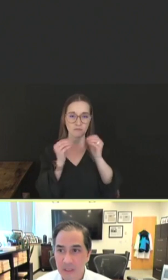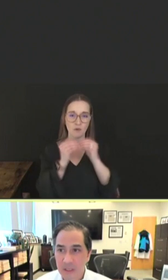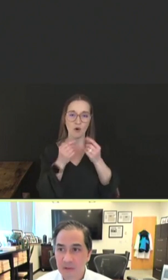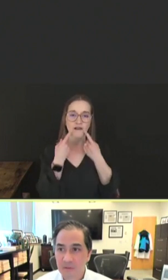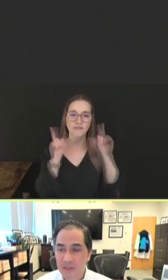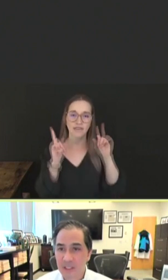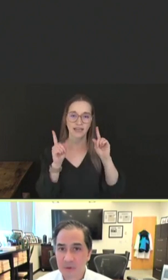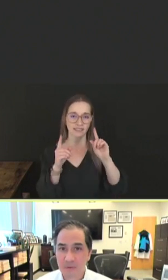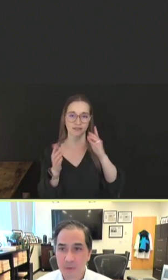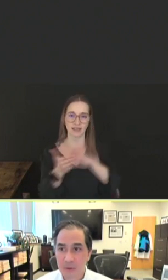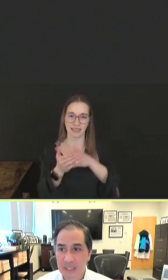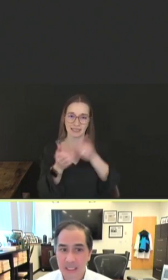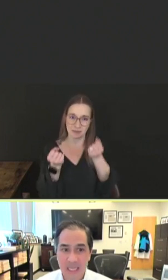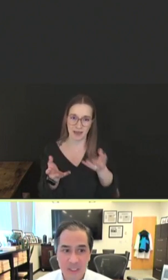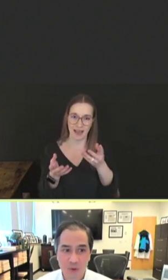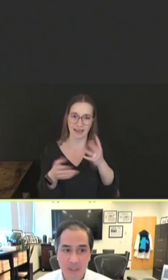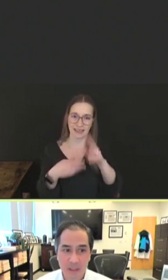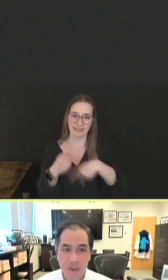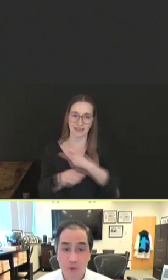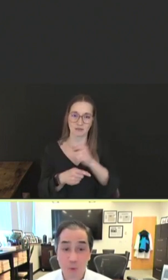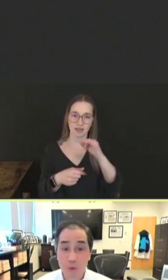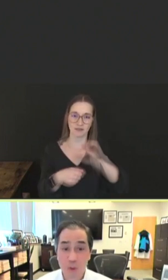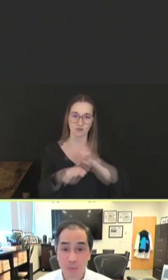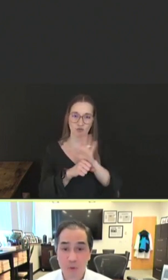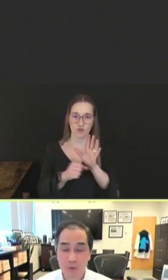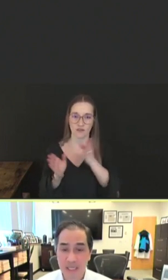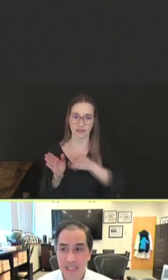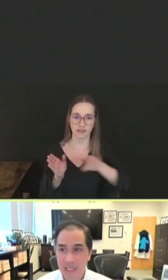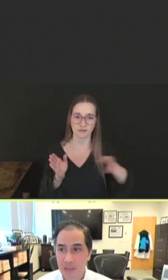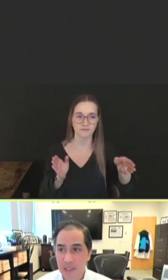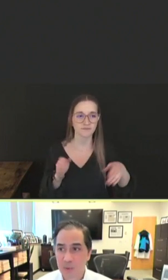The field has been focused like a laser beam on short-term neutralizing antibody